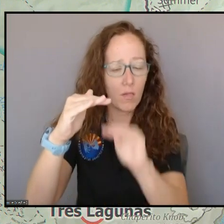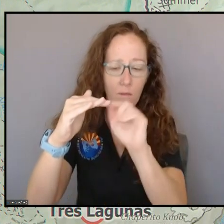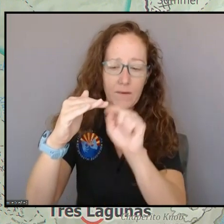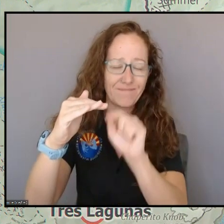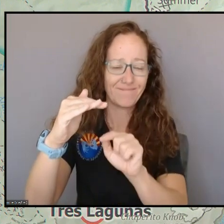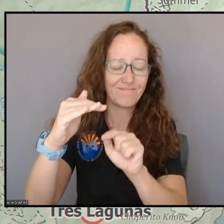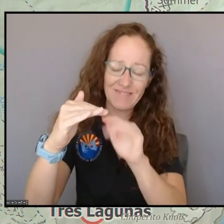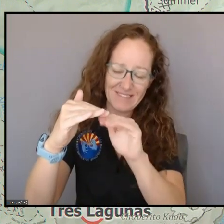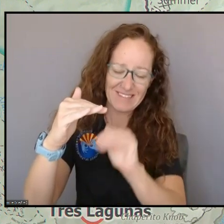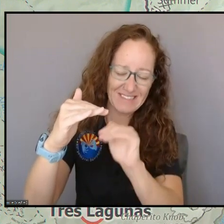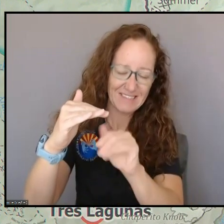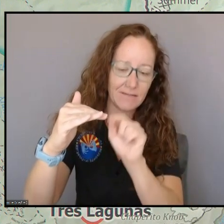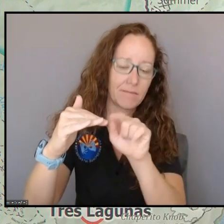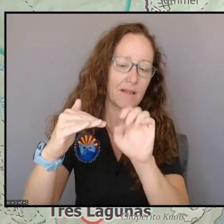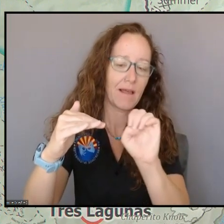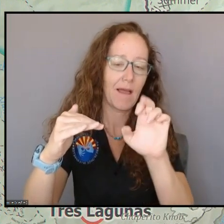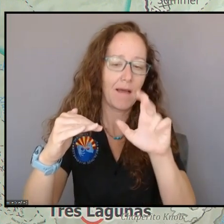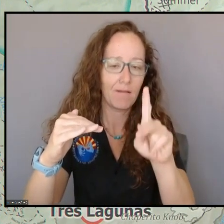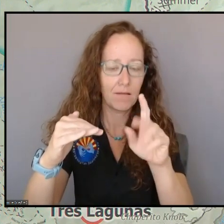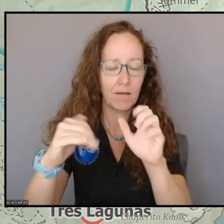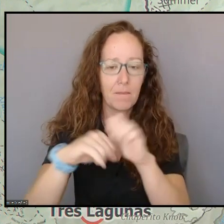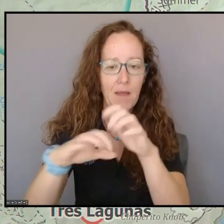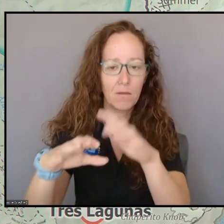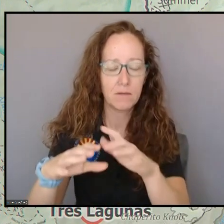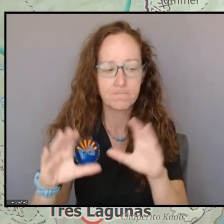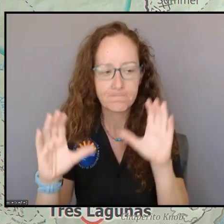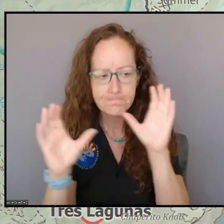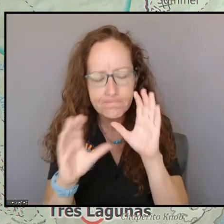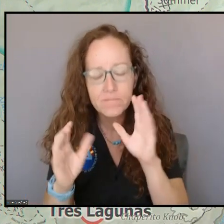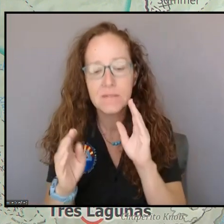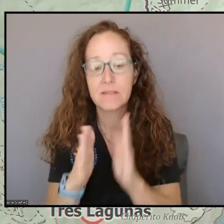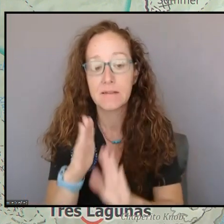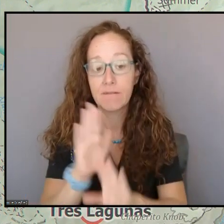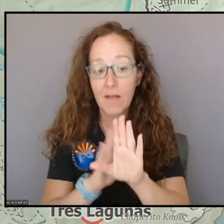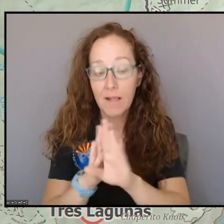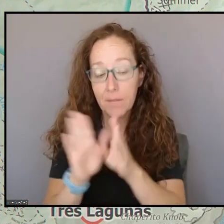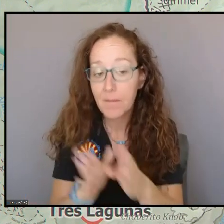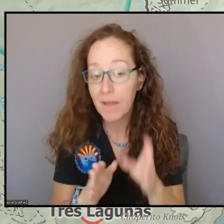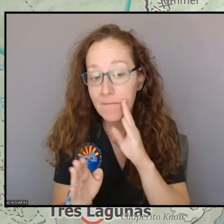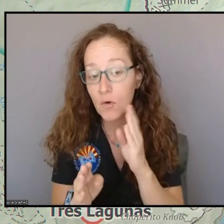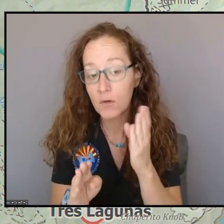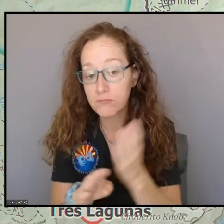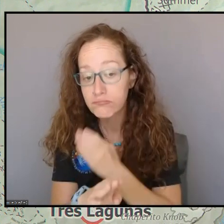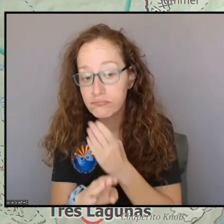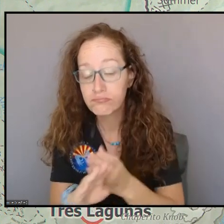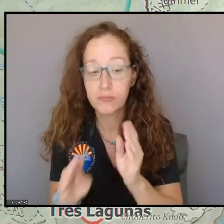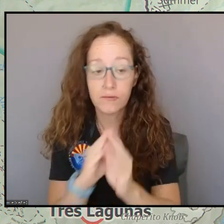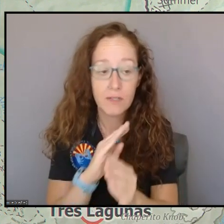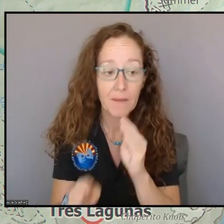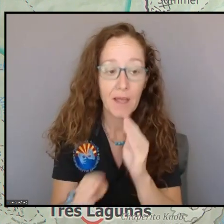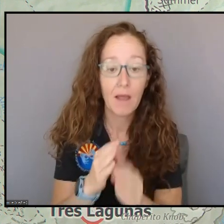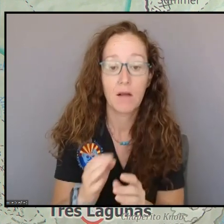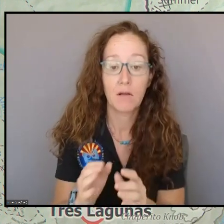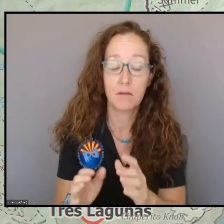repair plans. They're looking at what needs to be done. They're starting to backhaul equipment and trash that was left as a result of the suppression operations and